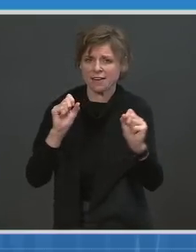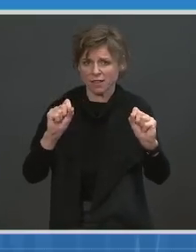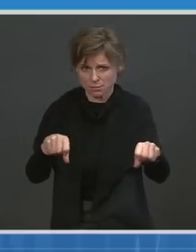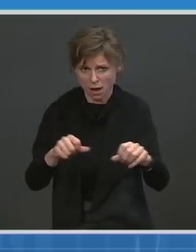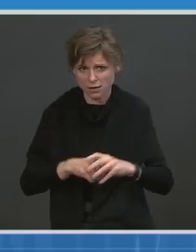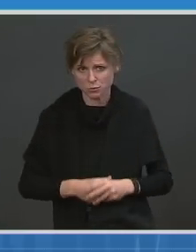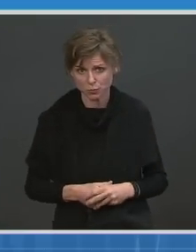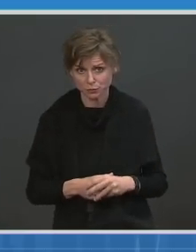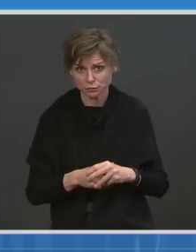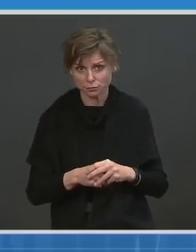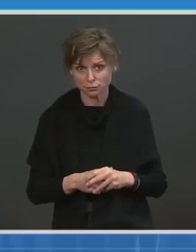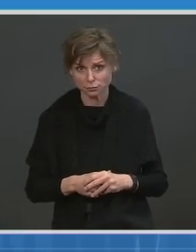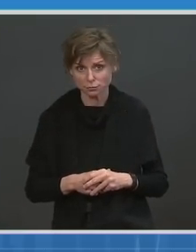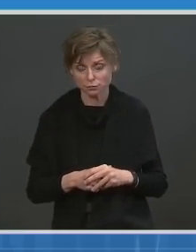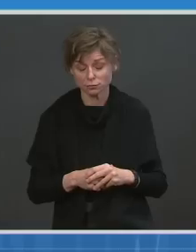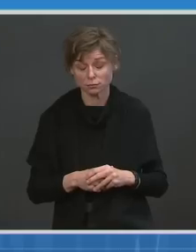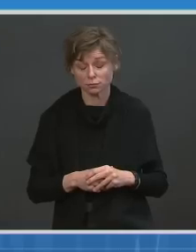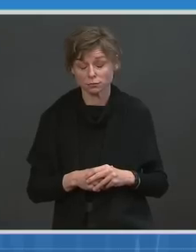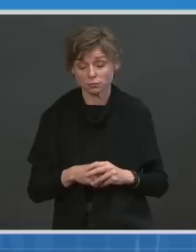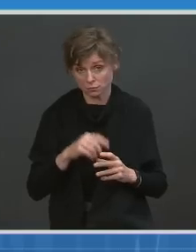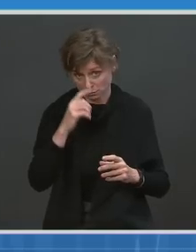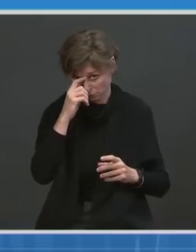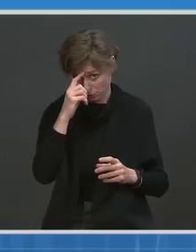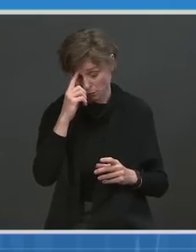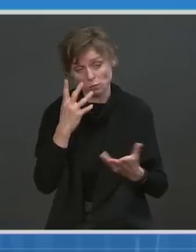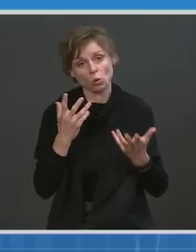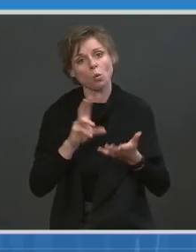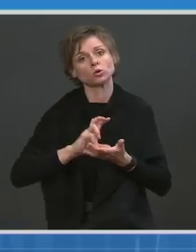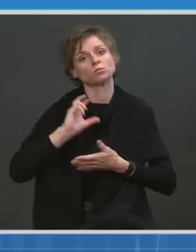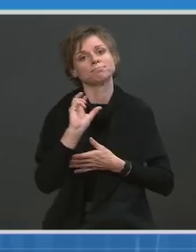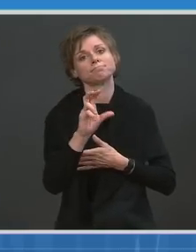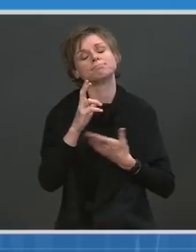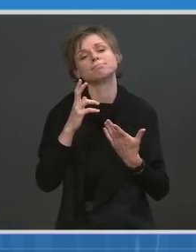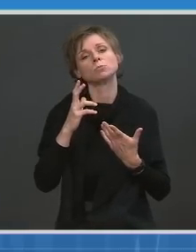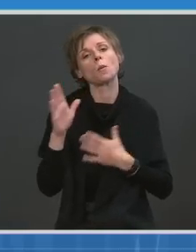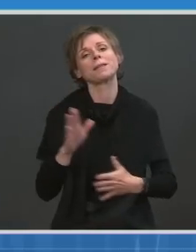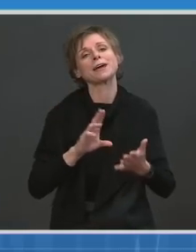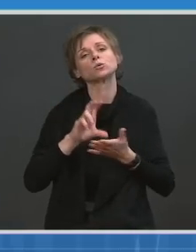This includes our plan to invest $10 billion to support COVID-19 diagnostic